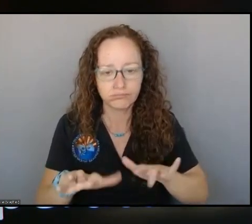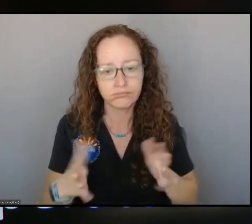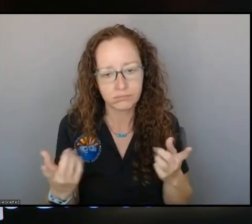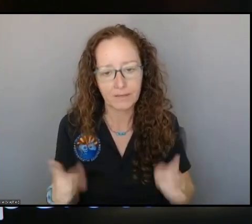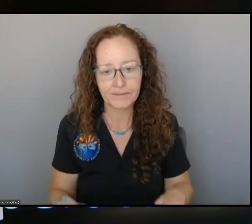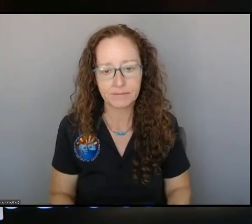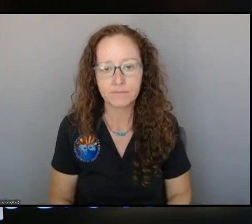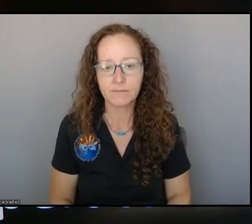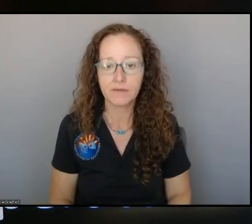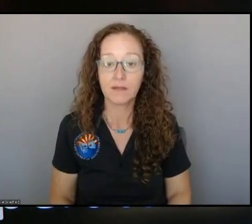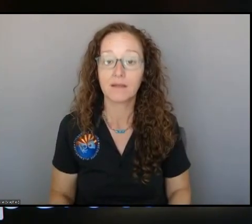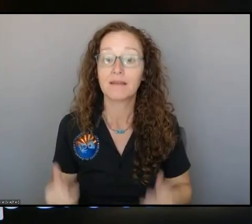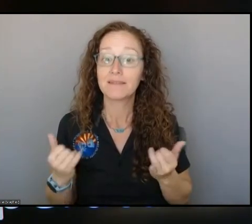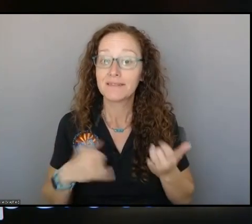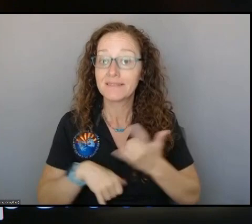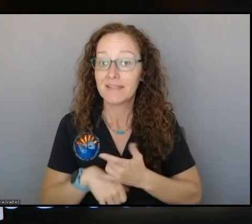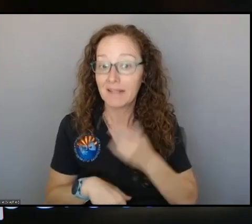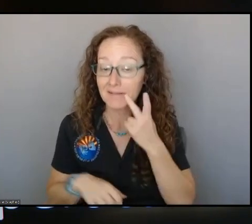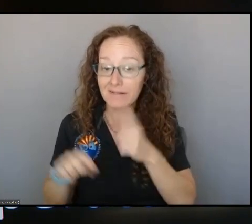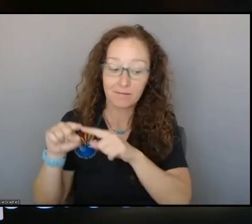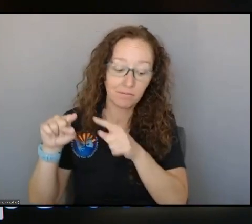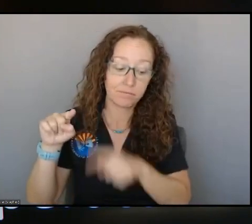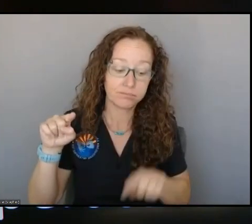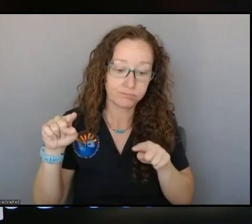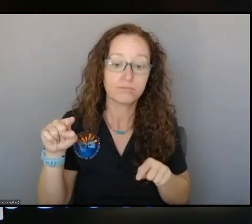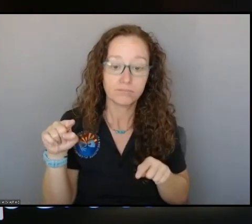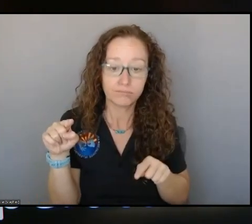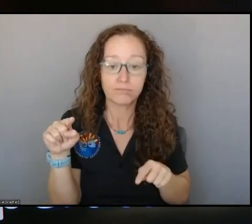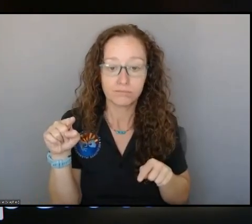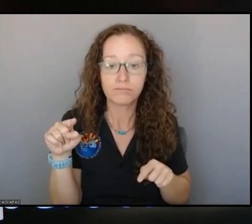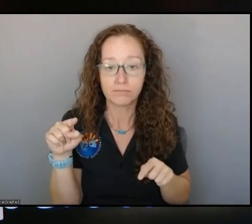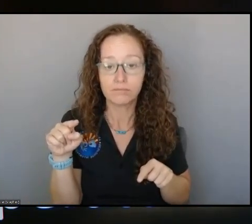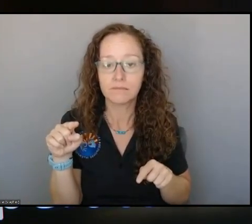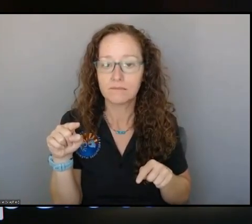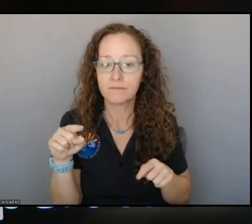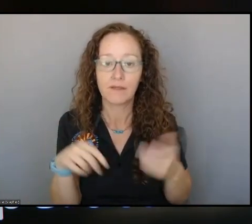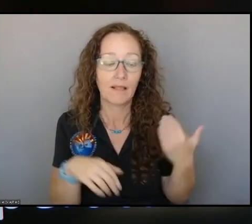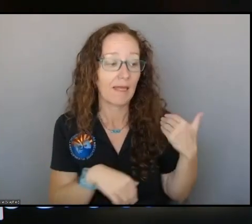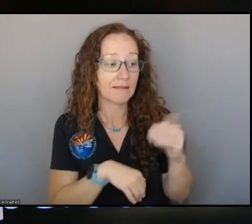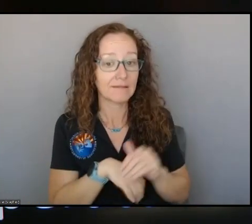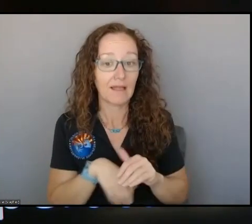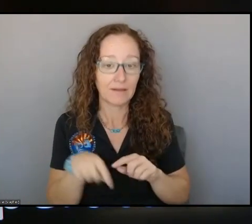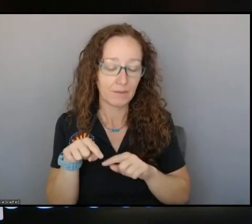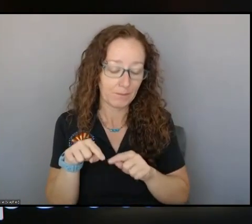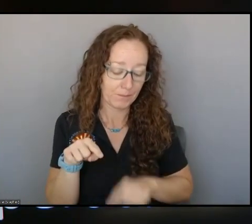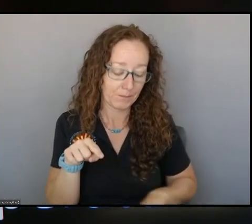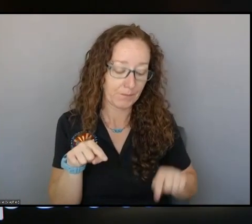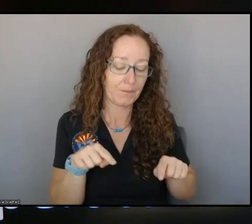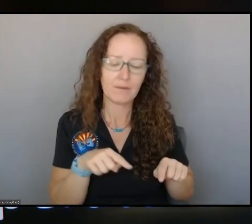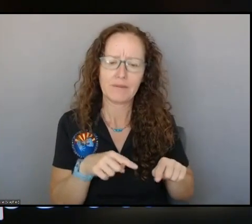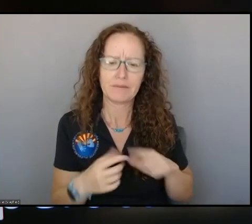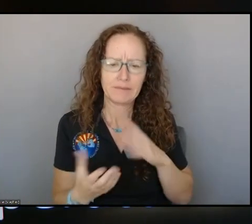what happened last night was that moisture really dropped pretty low and so we're getting into a very dry period.